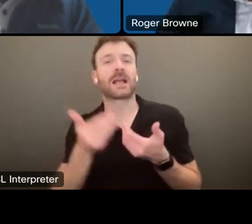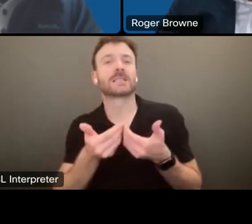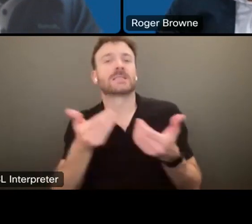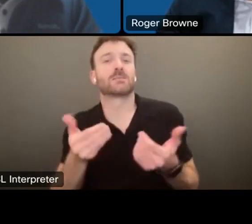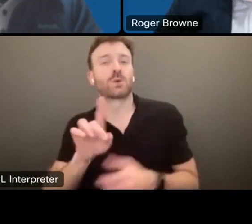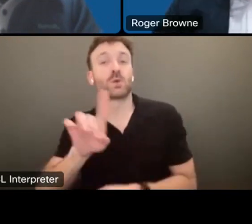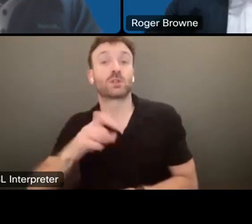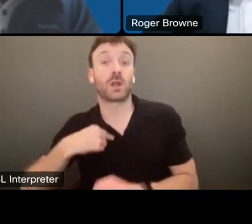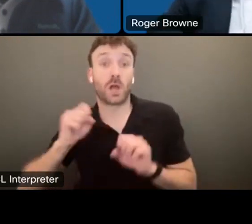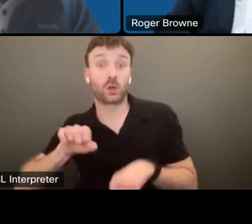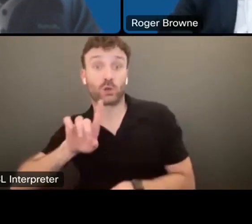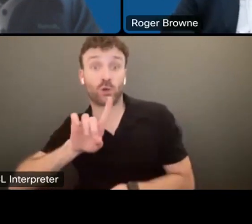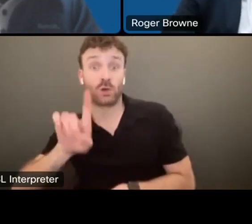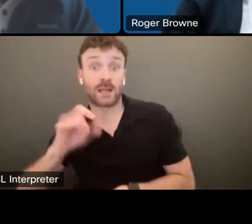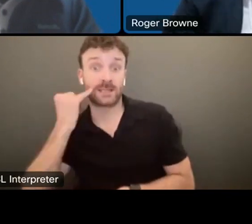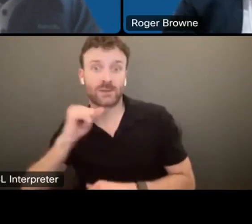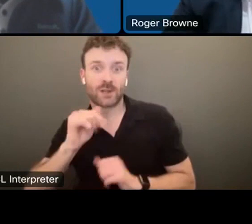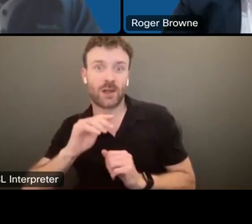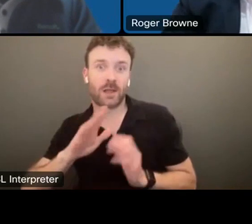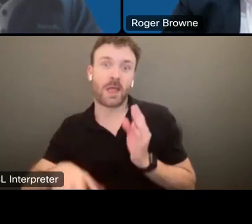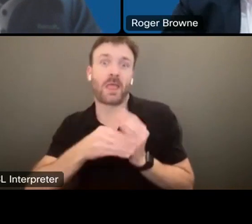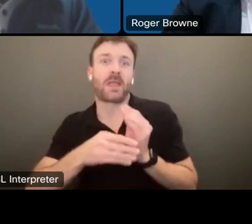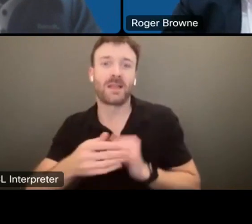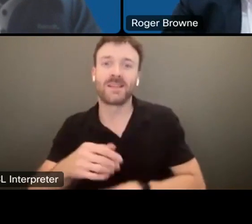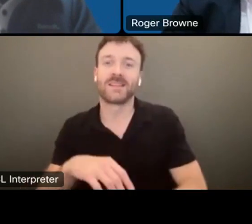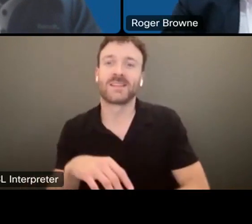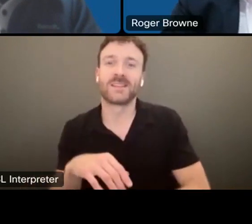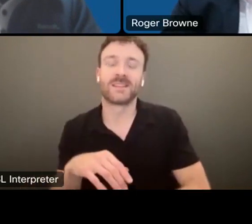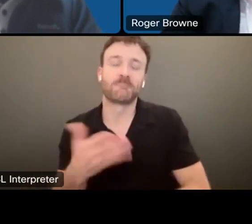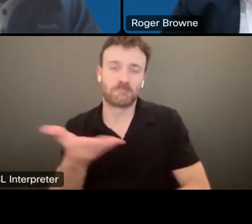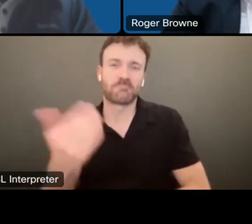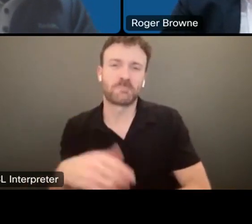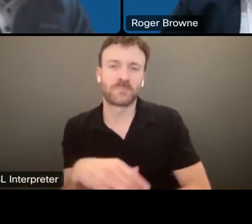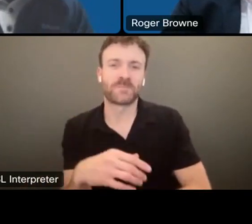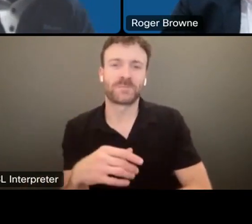ask if that's not considered cheating? Charissa Iogna: That's fine. Go right ahead. Speaker: Gosh, so many things.